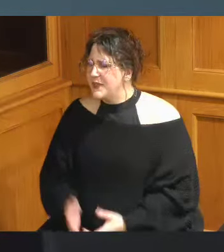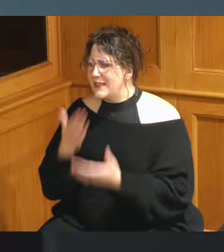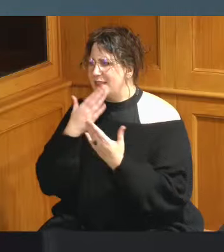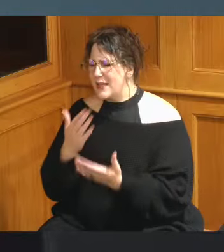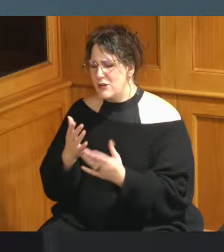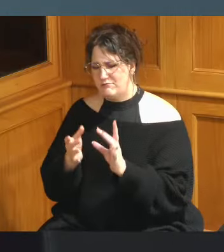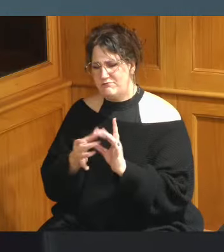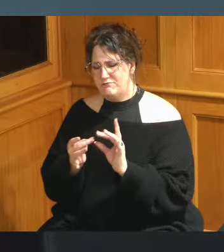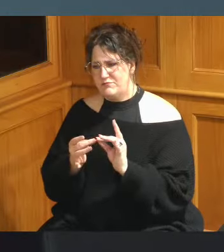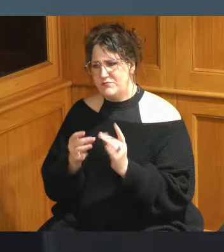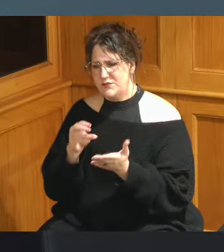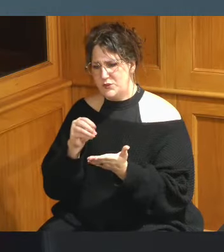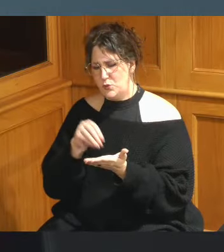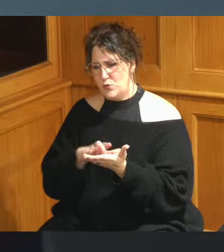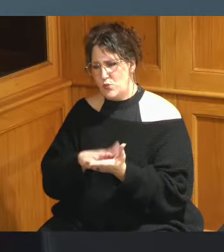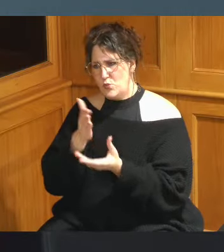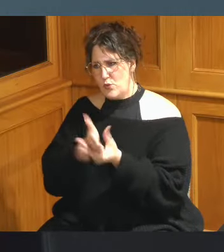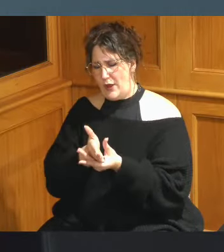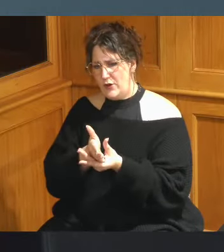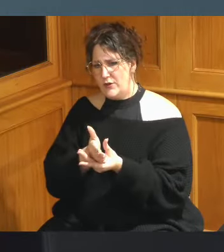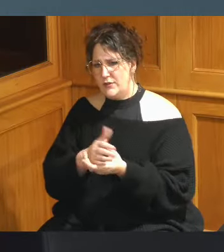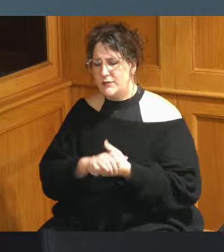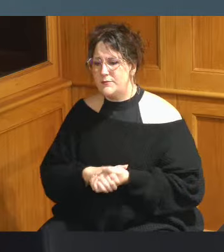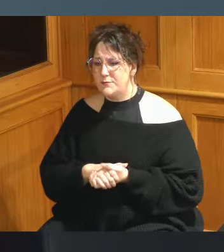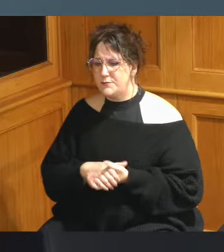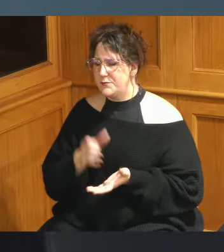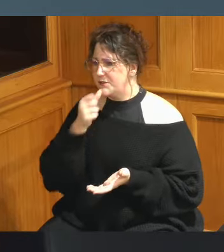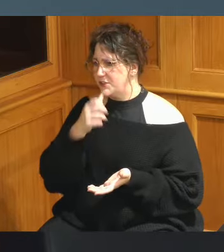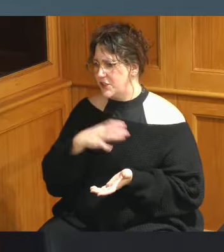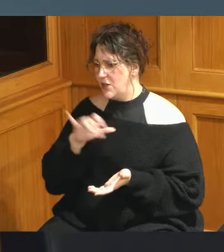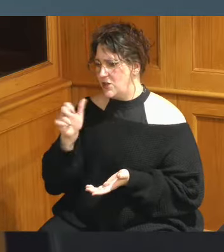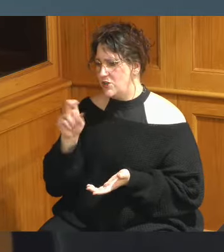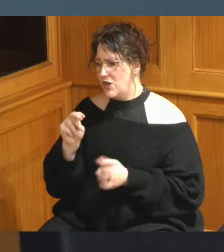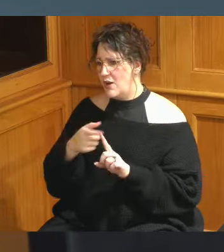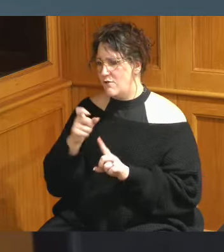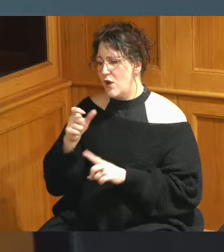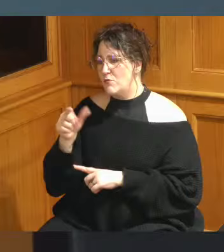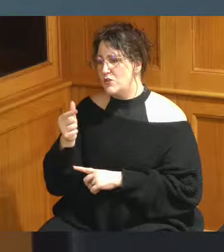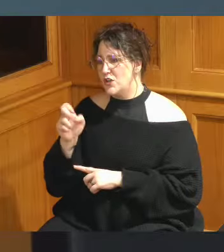could have it on the record. there was a gentleman John from Georgia who sent me an email as it